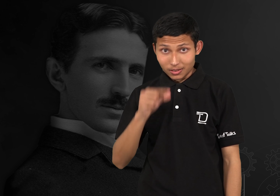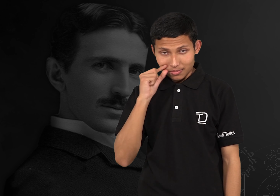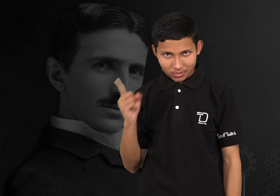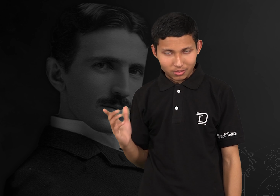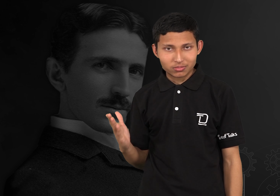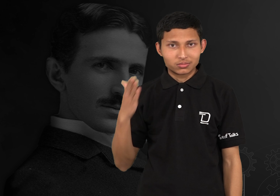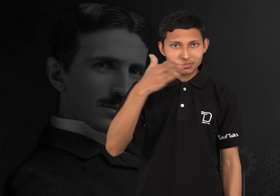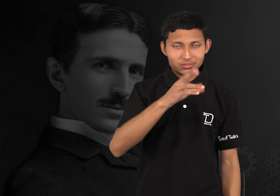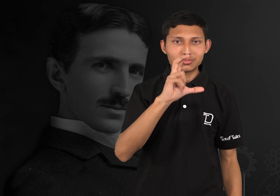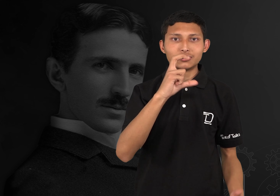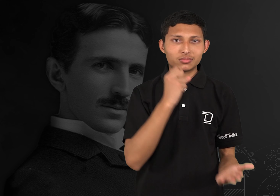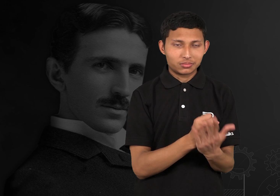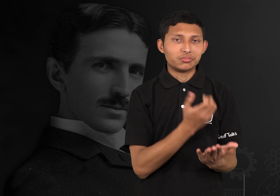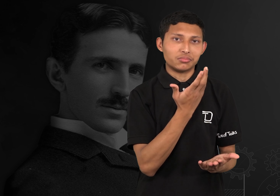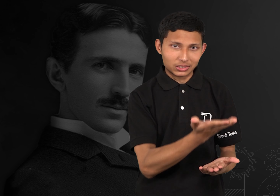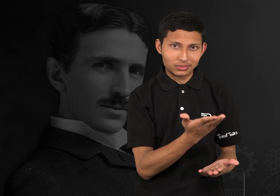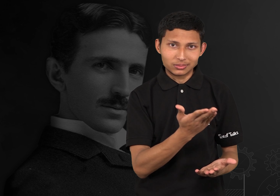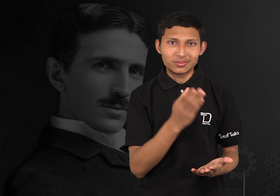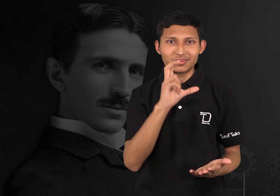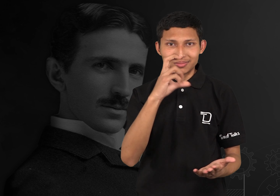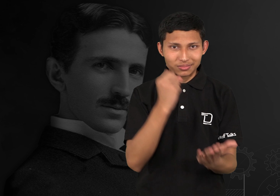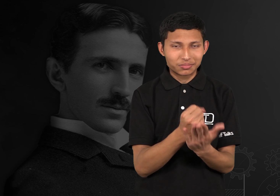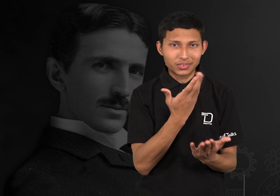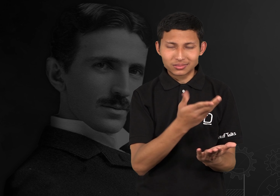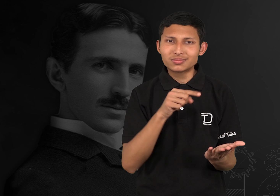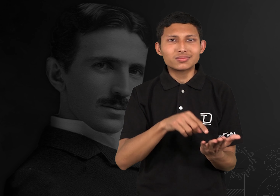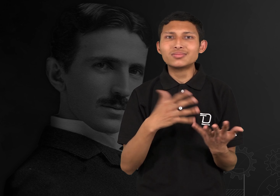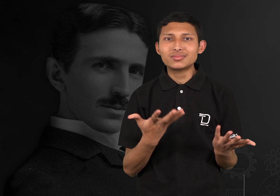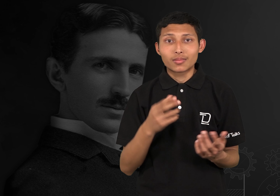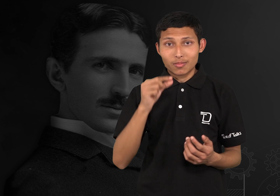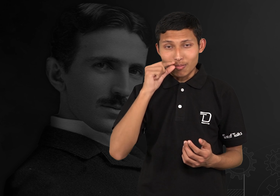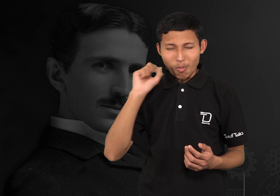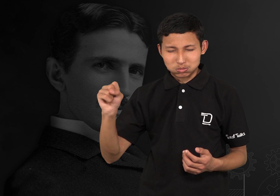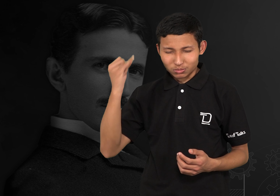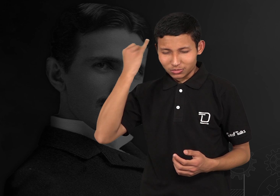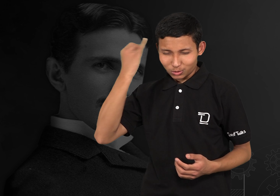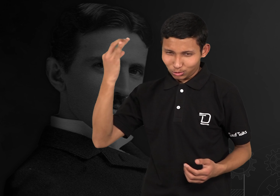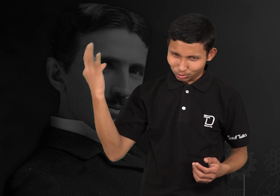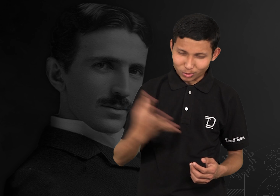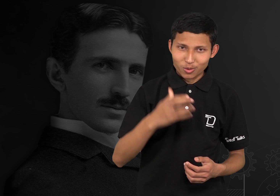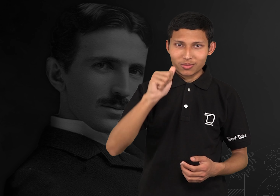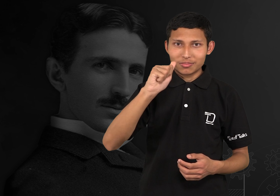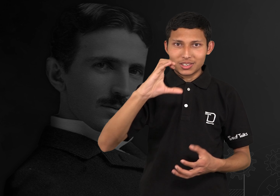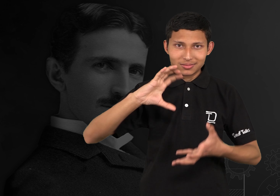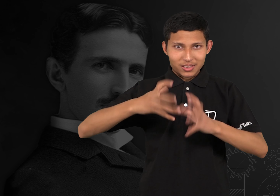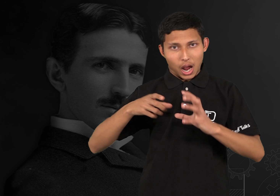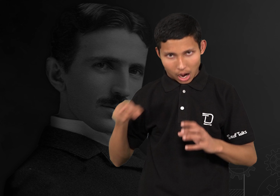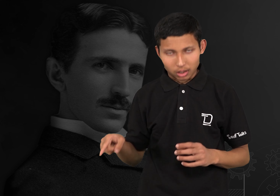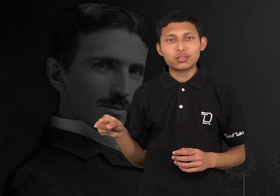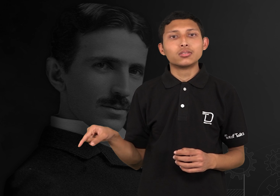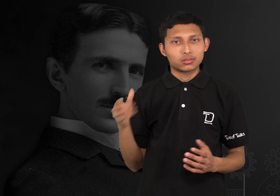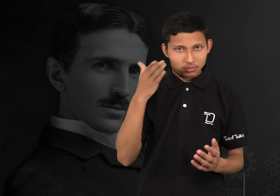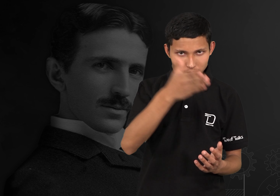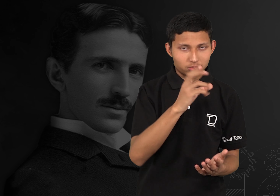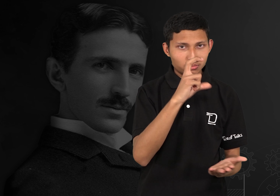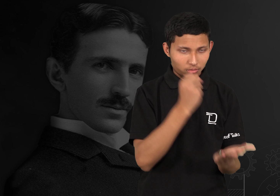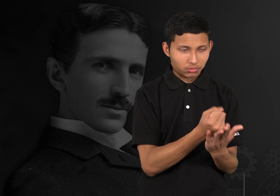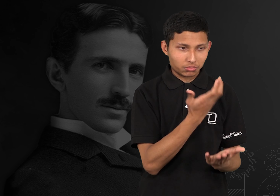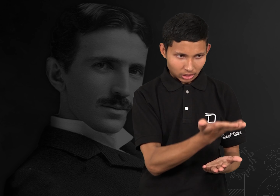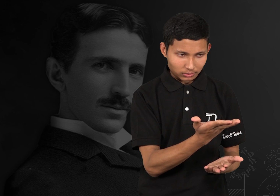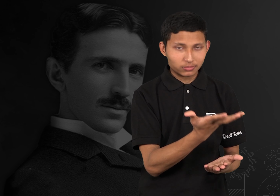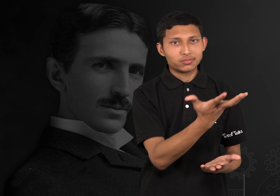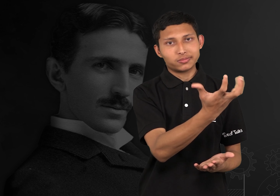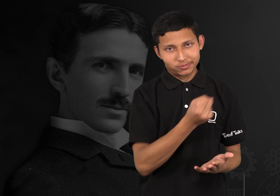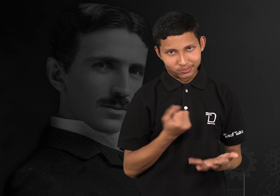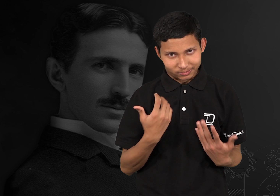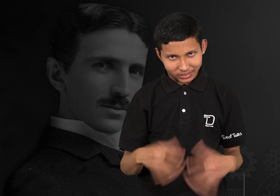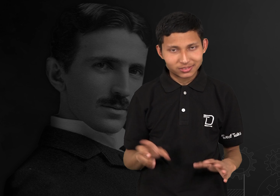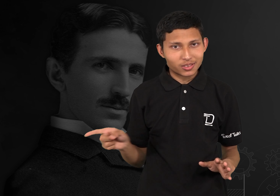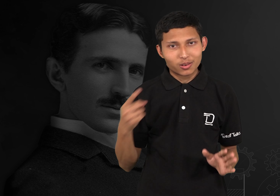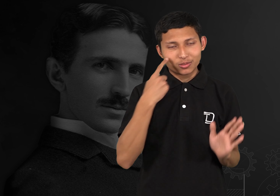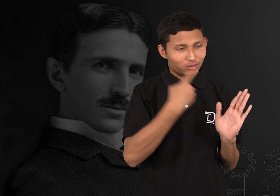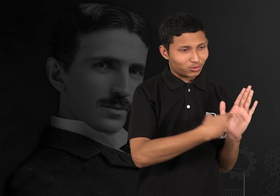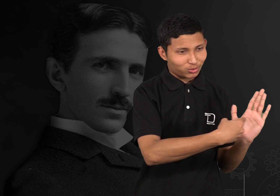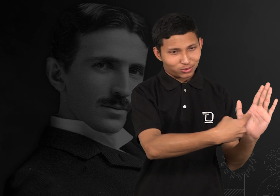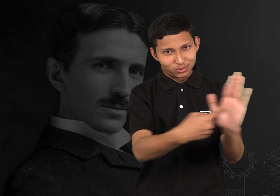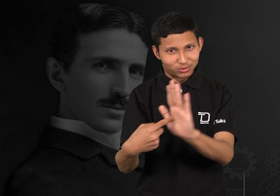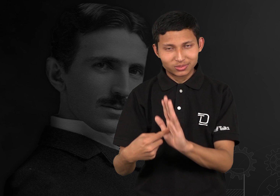He patented the motor and showed it off the following year at